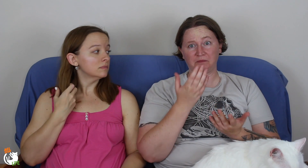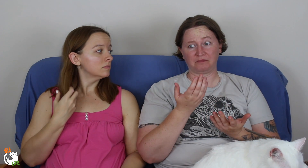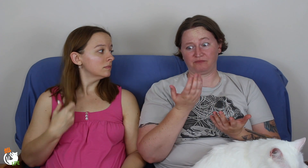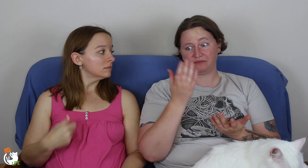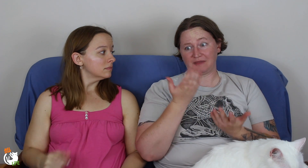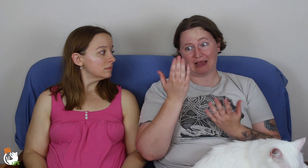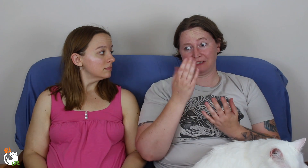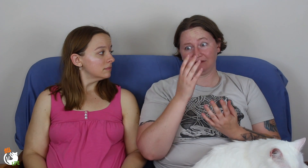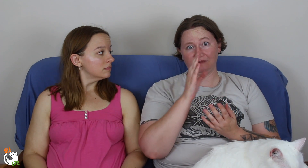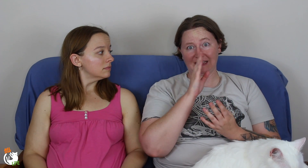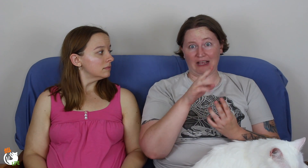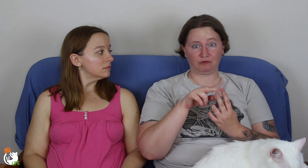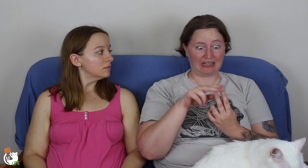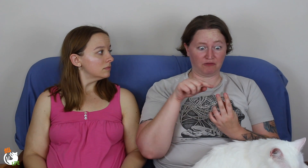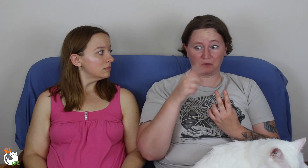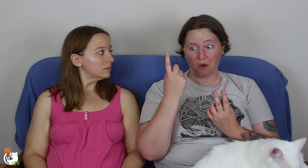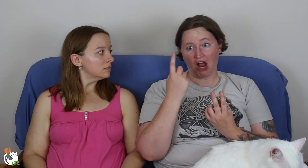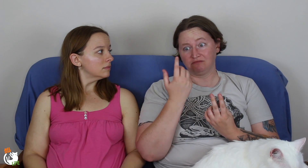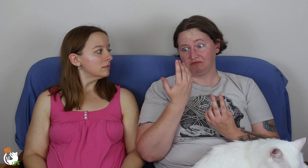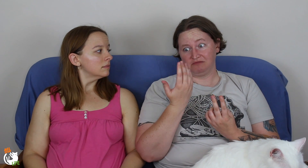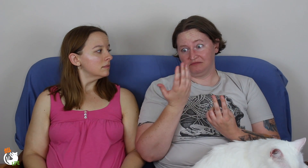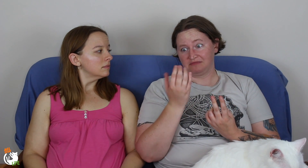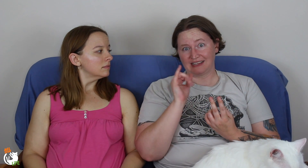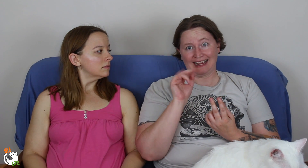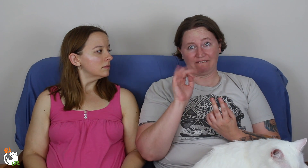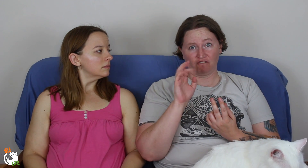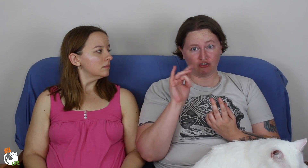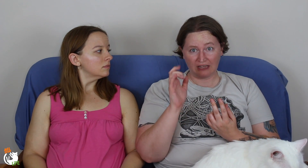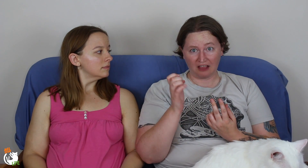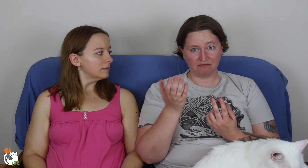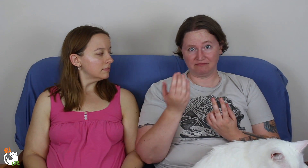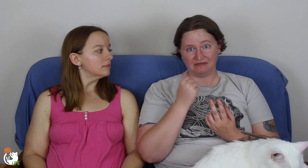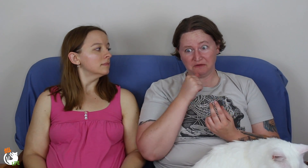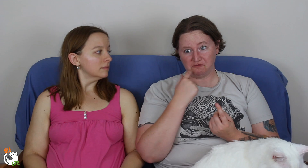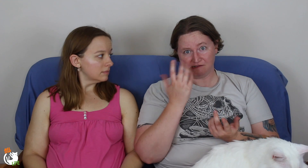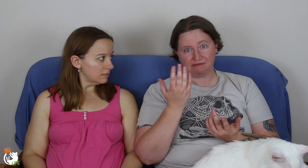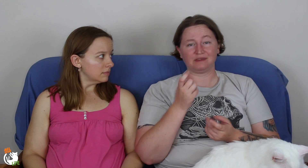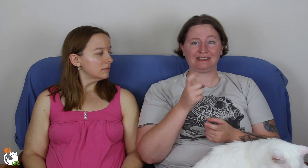Some couples, maybe they're heterosexual and there's infertility.